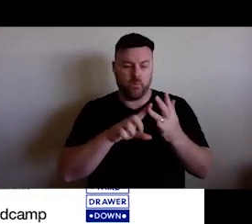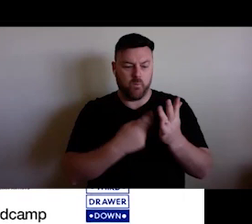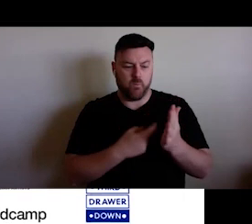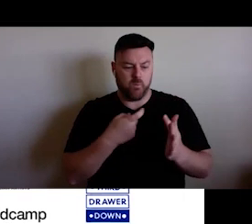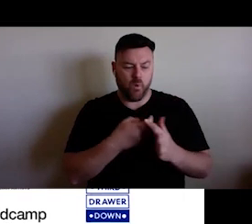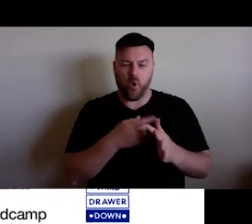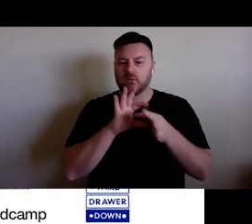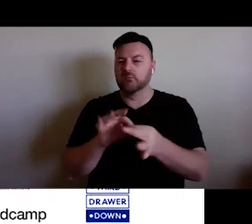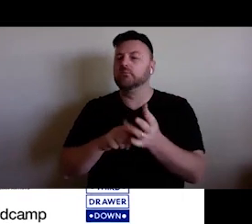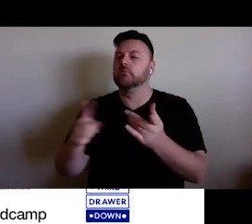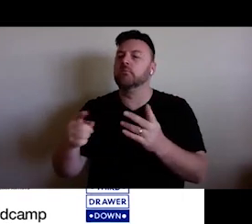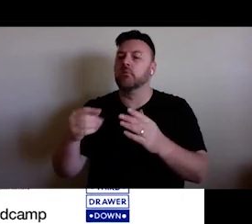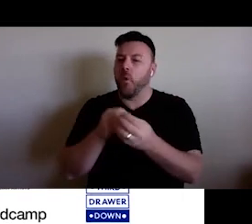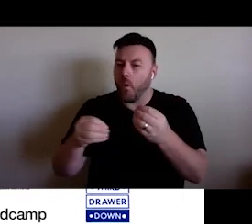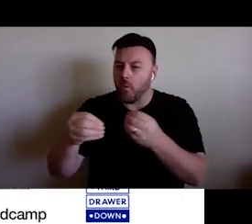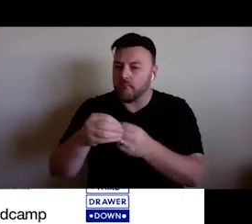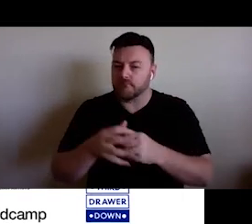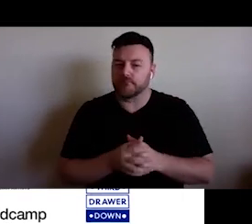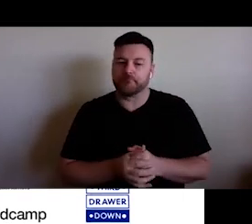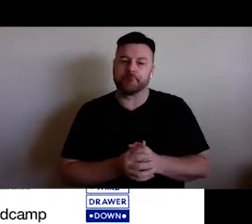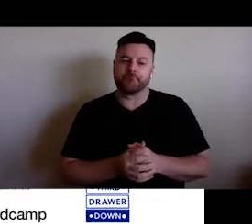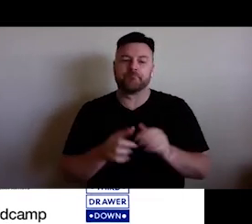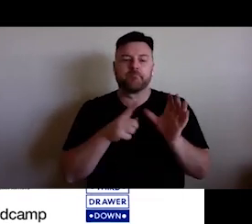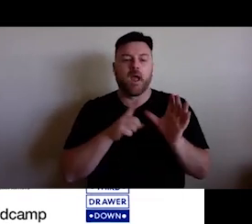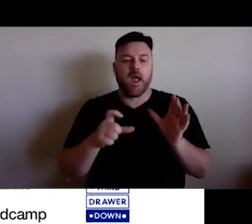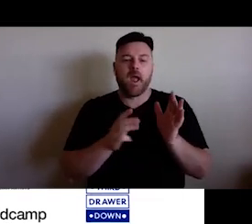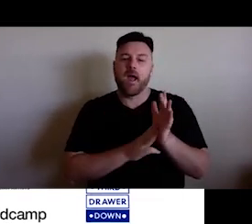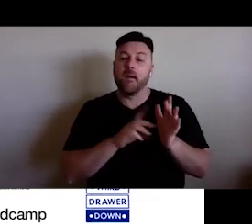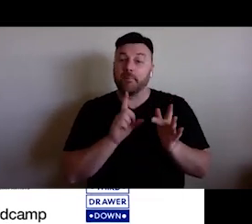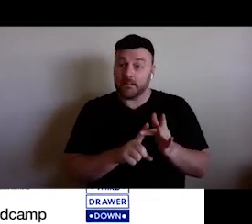you can go into a co-working space in the same way. The final area I'll